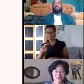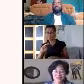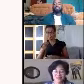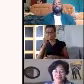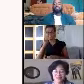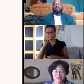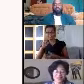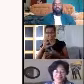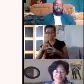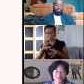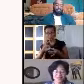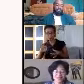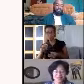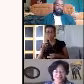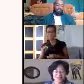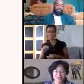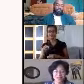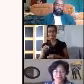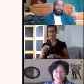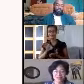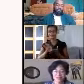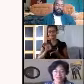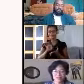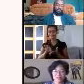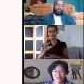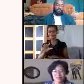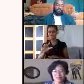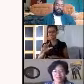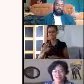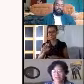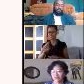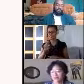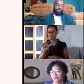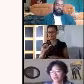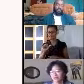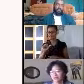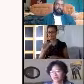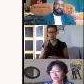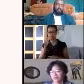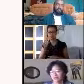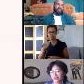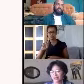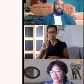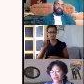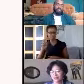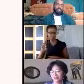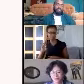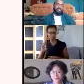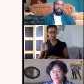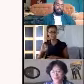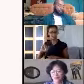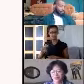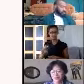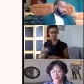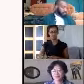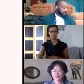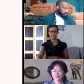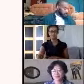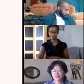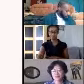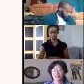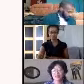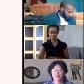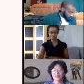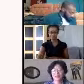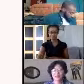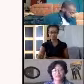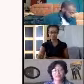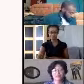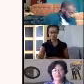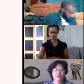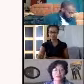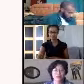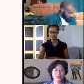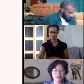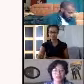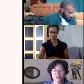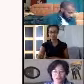Janaya Future Khan, on Instagram. She did a Sunday sermon Instagram story on June 14